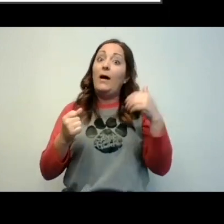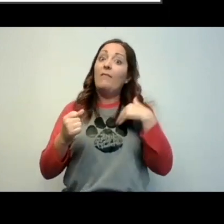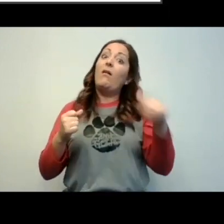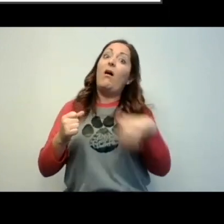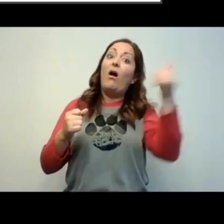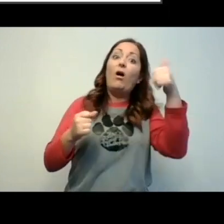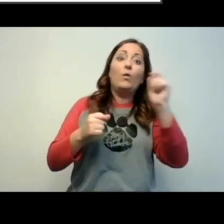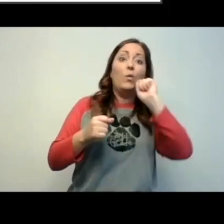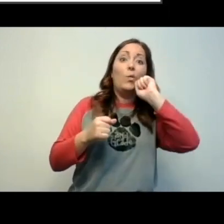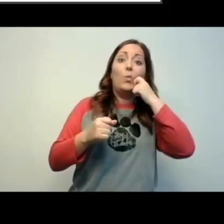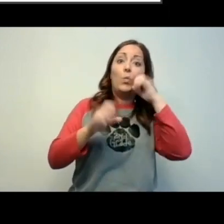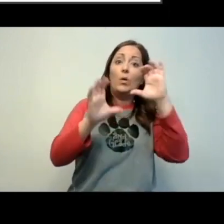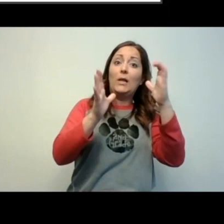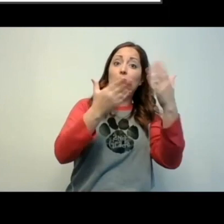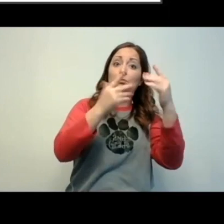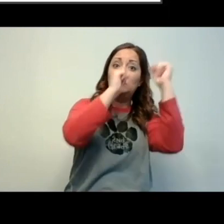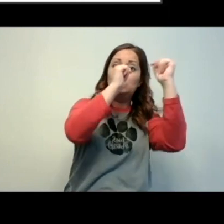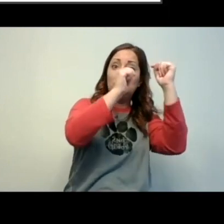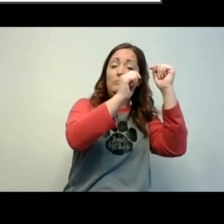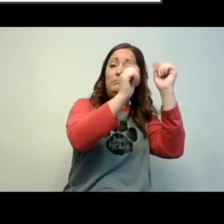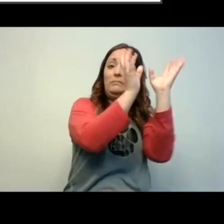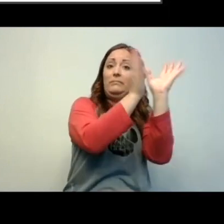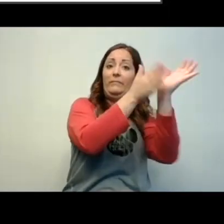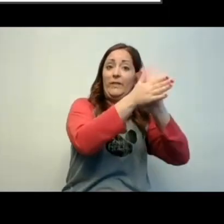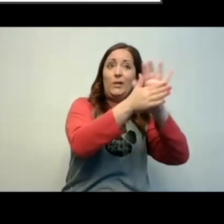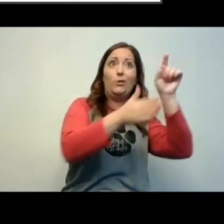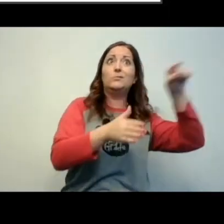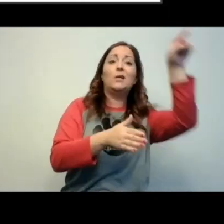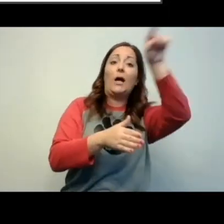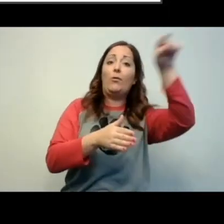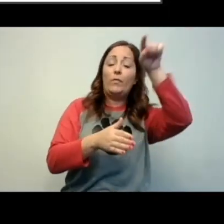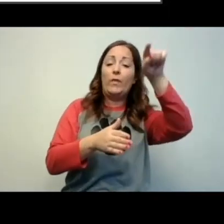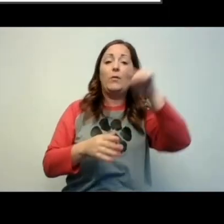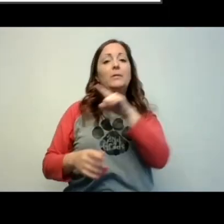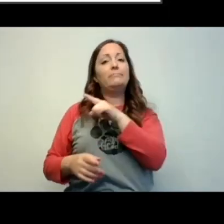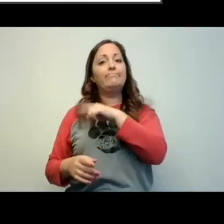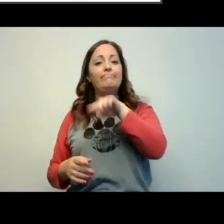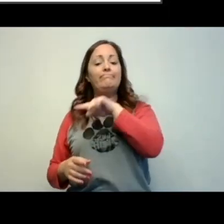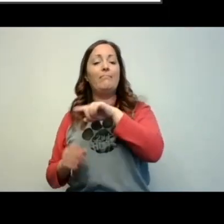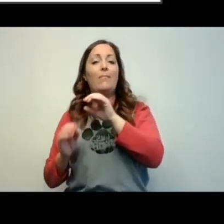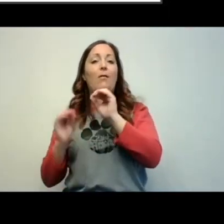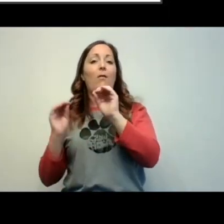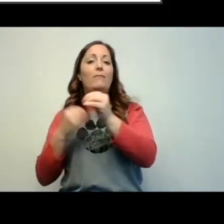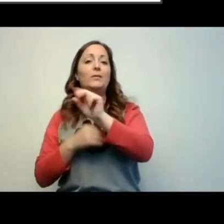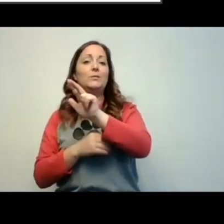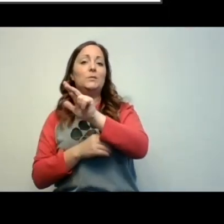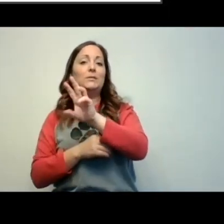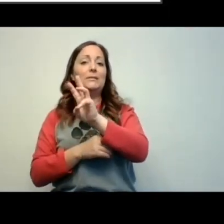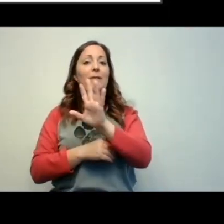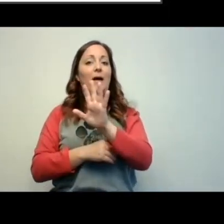If you just do a simple search in YouTube you may see that there are a number of videos there,